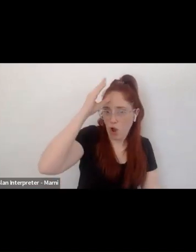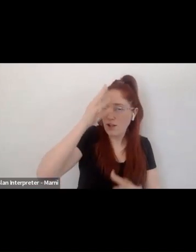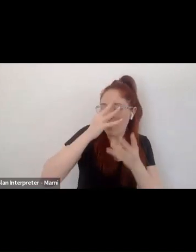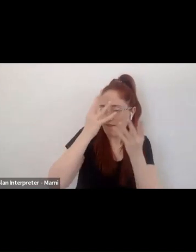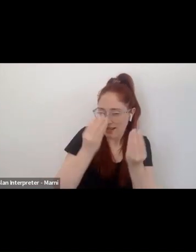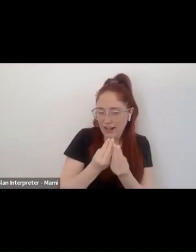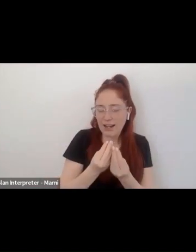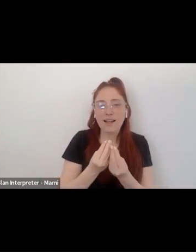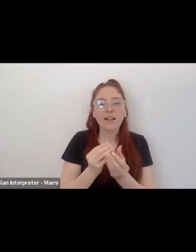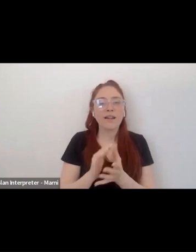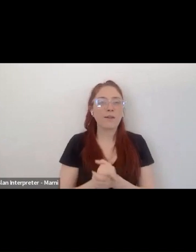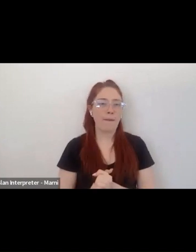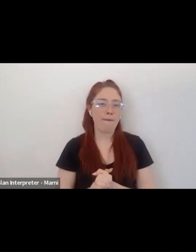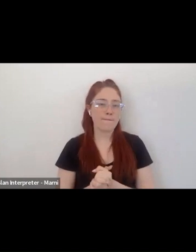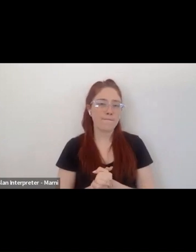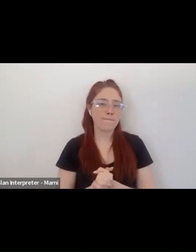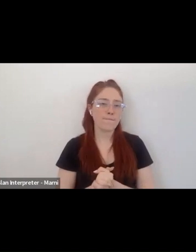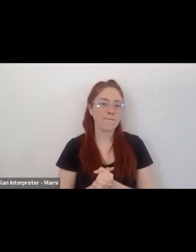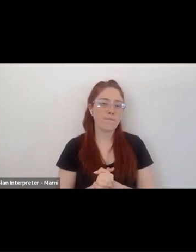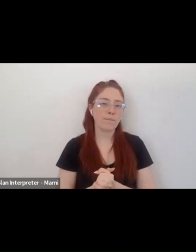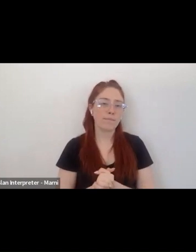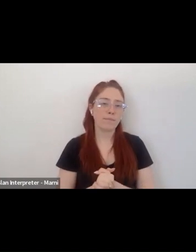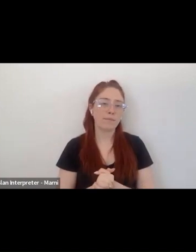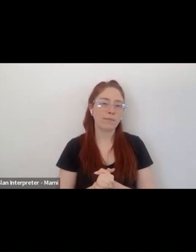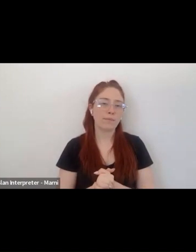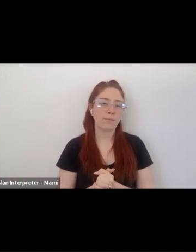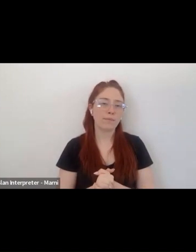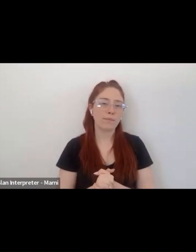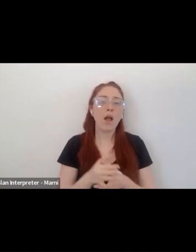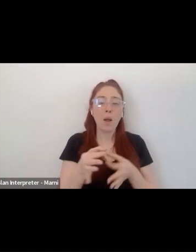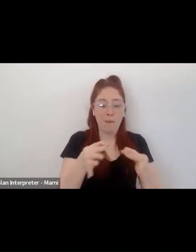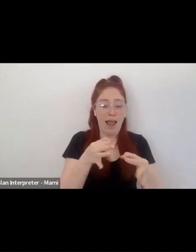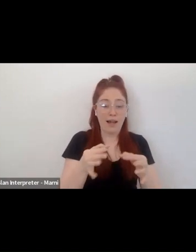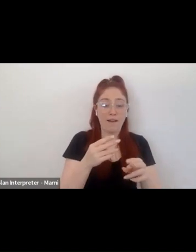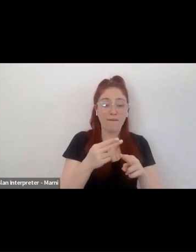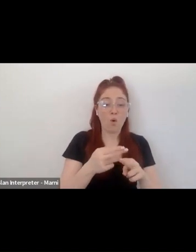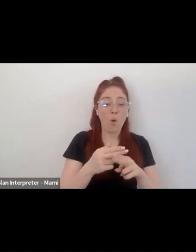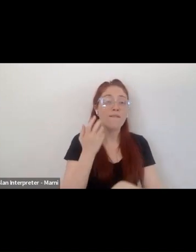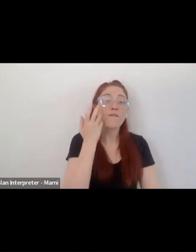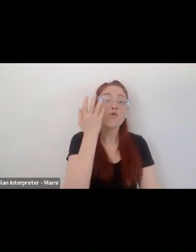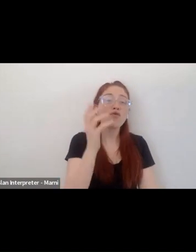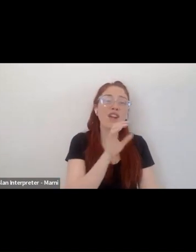doesn't always have to be, you know, it's often an older and